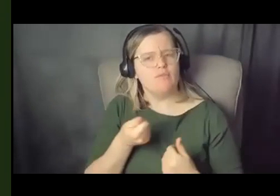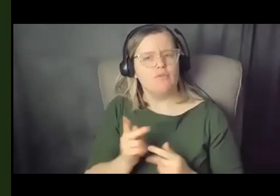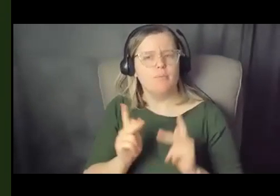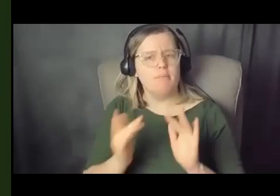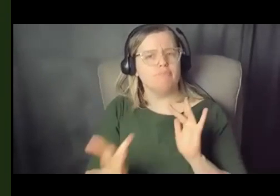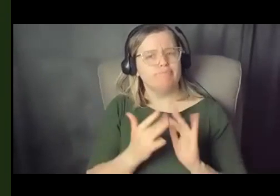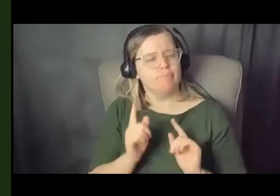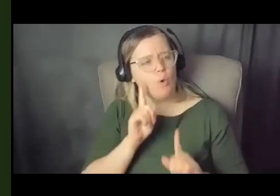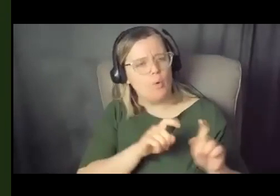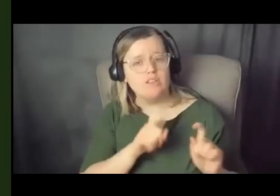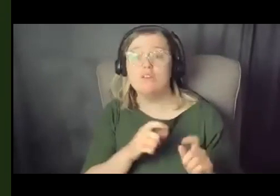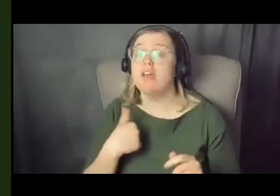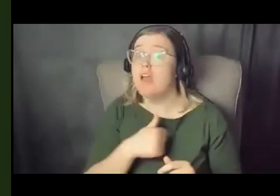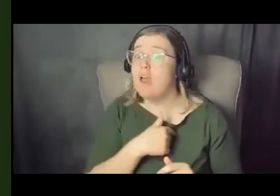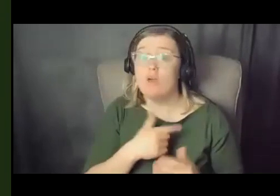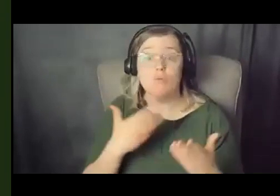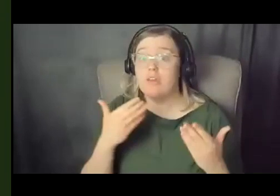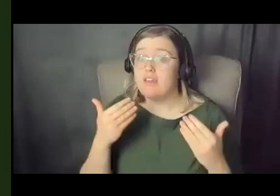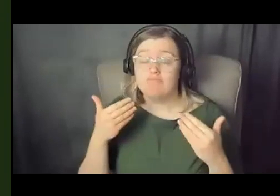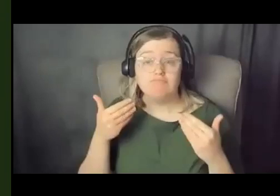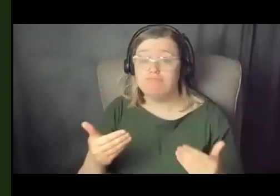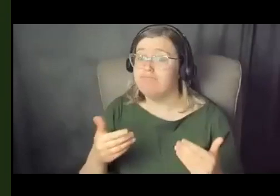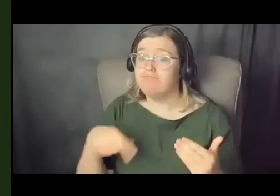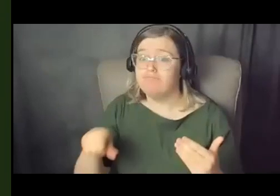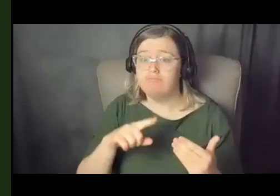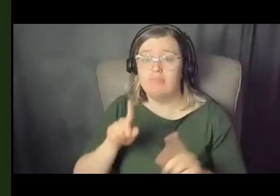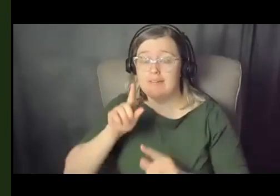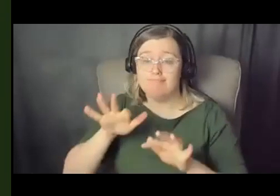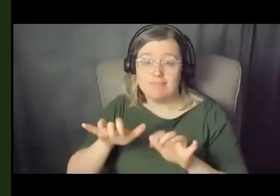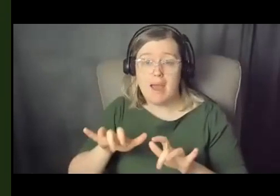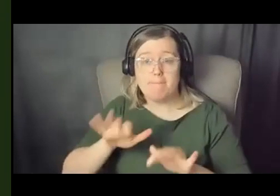encourage people, if you want to type questions in the Q&A, we'll